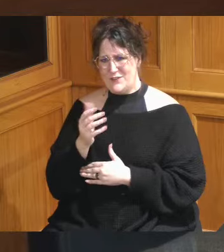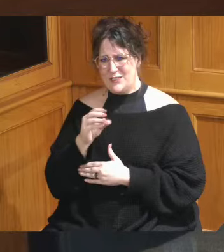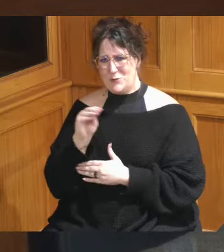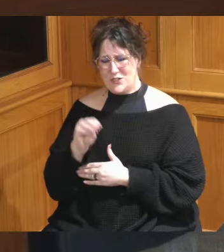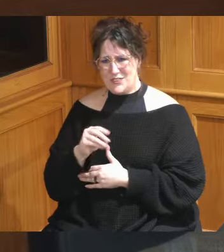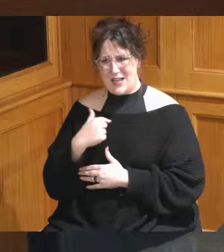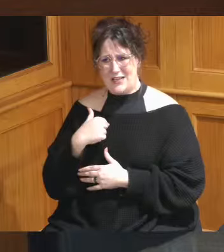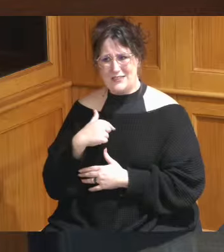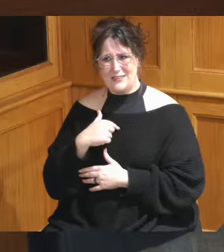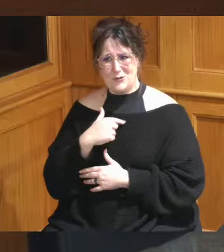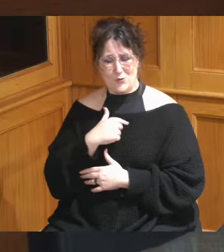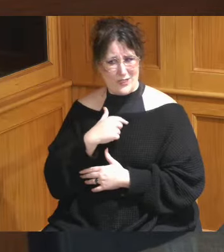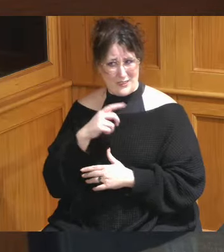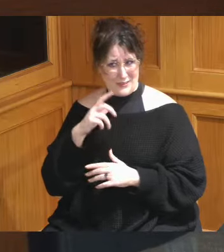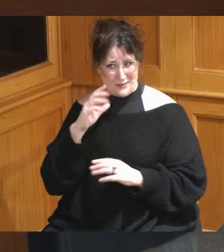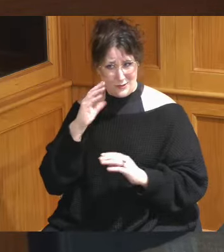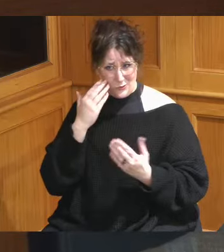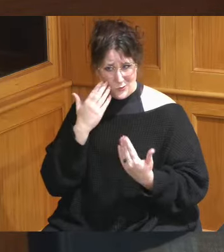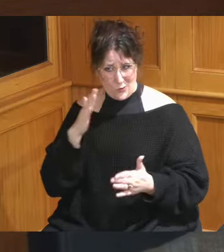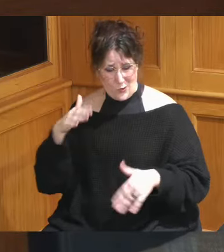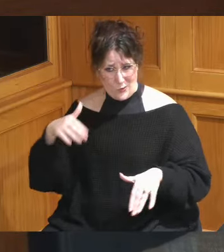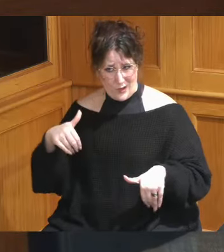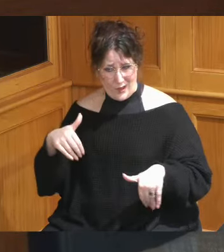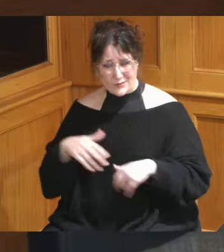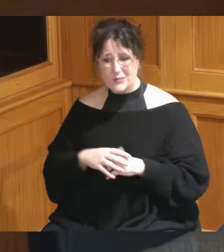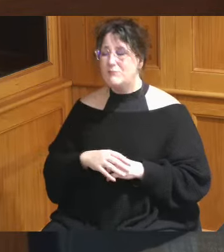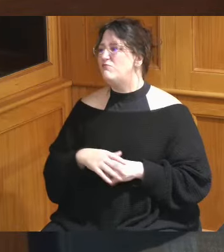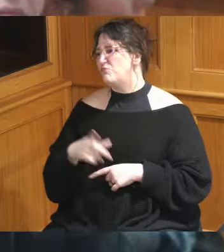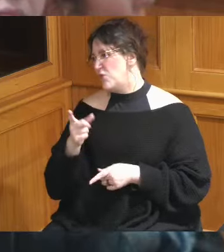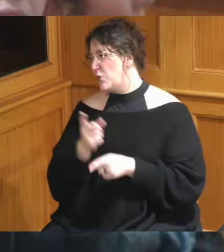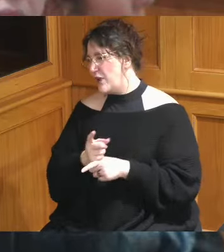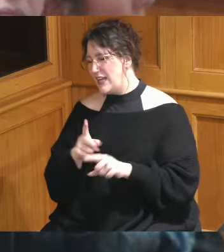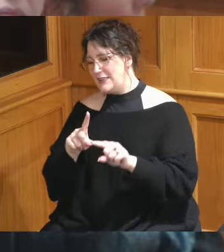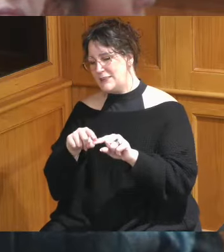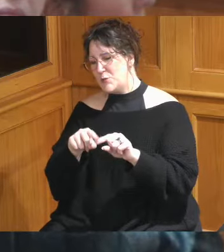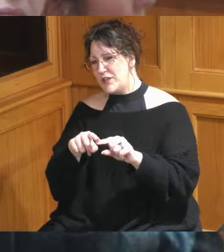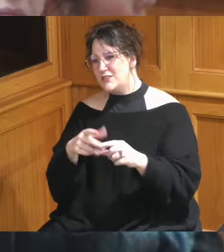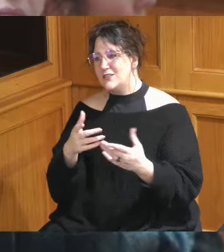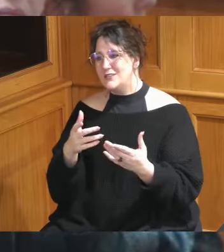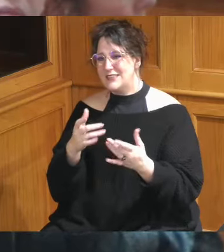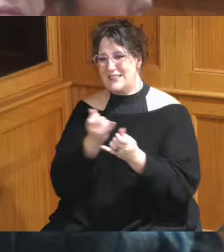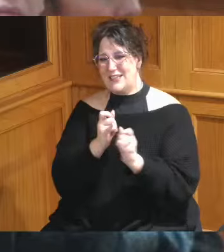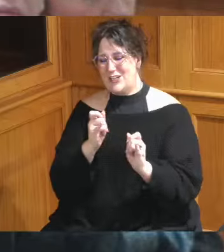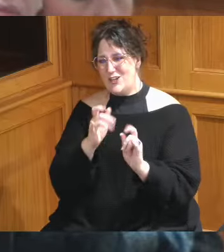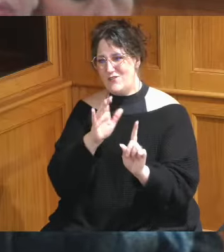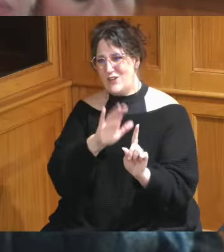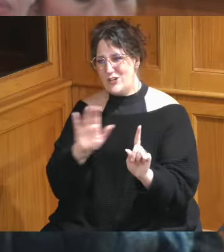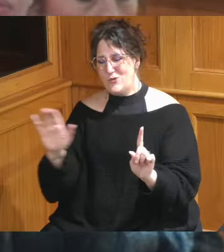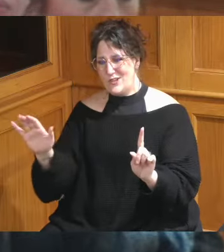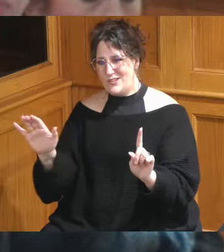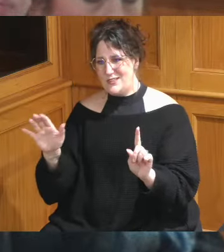what I was hearing, right, it very much depends on what those individual organizations, businesses,